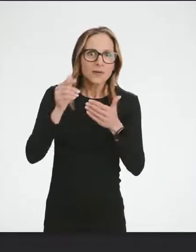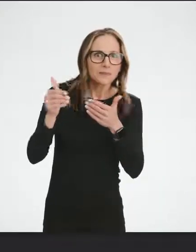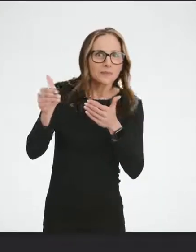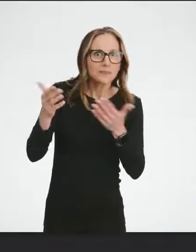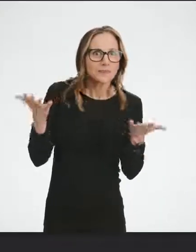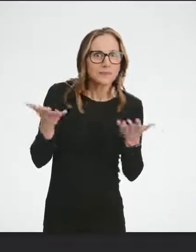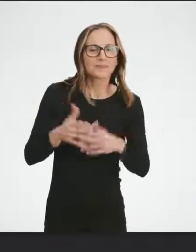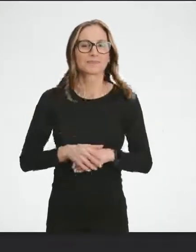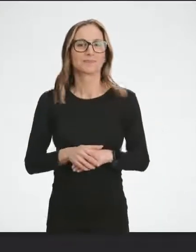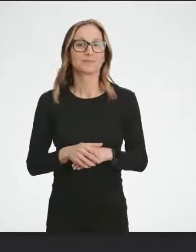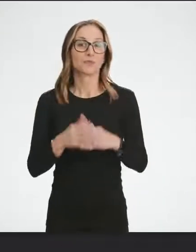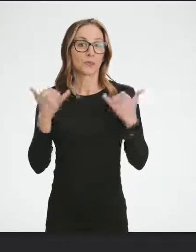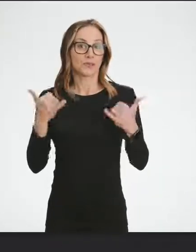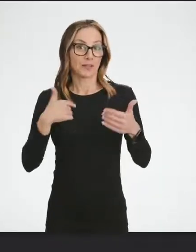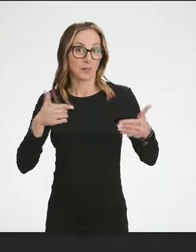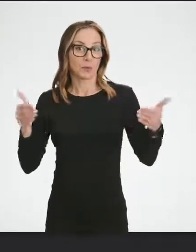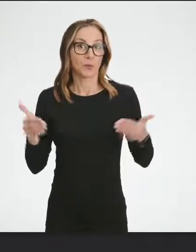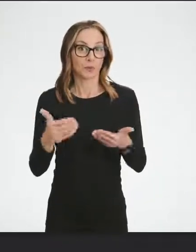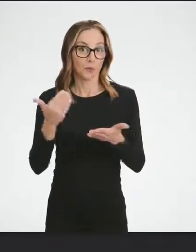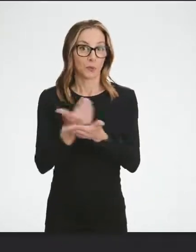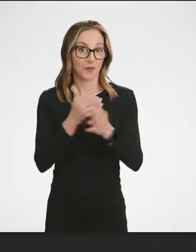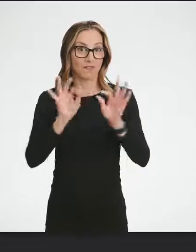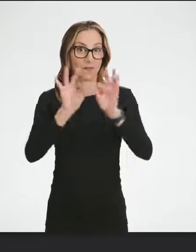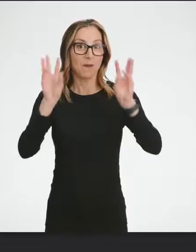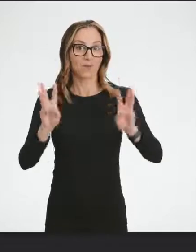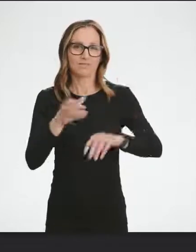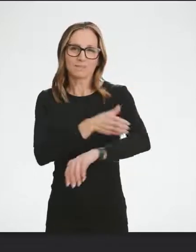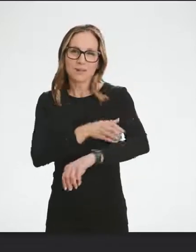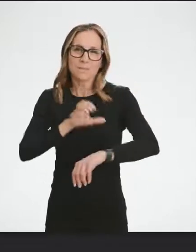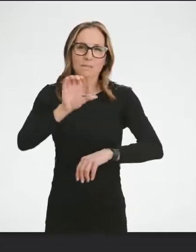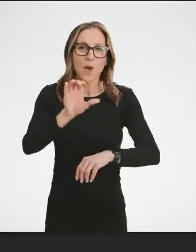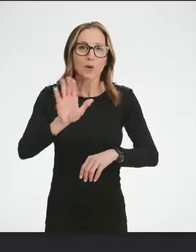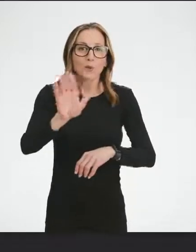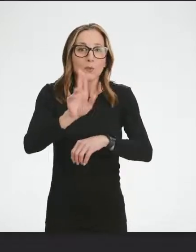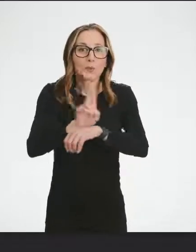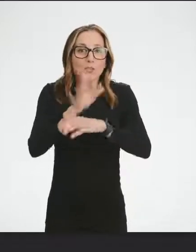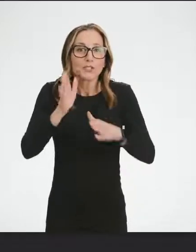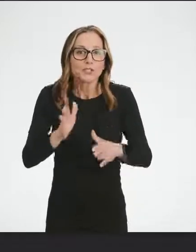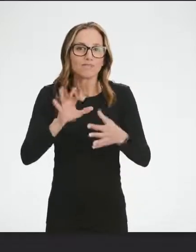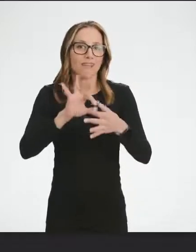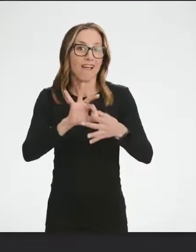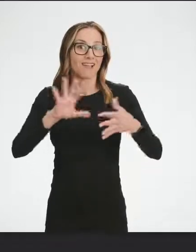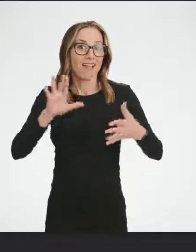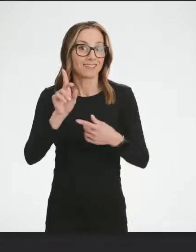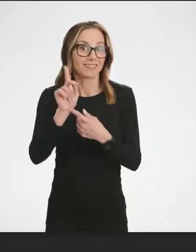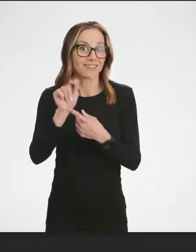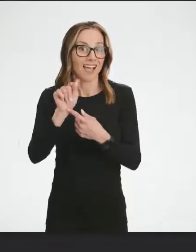Today, we're introducing a new framework to help empower your users to unlock the data within your apps.